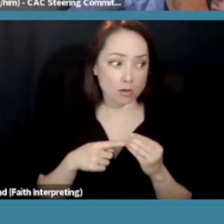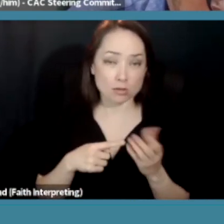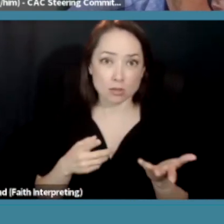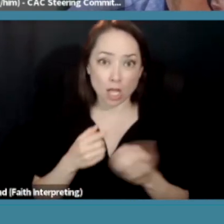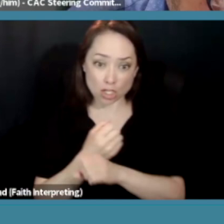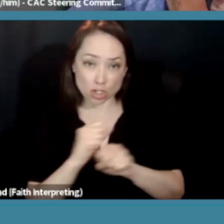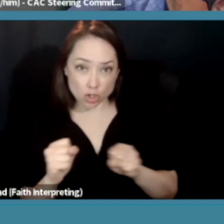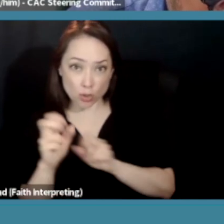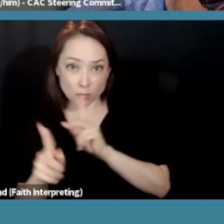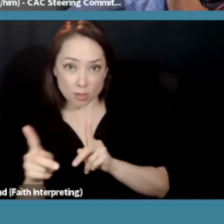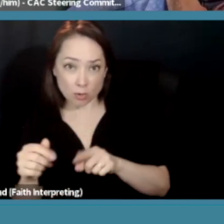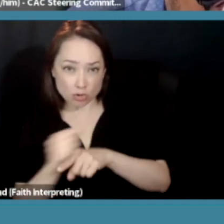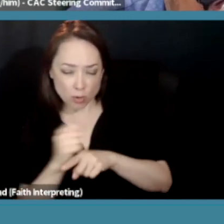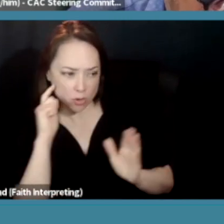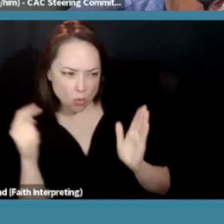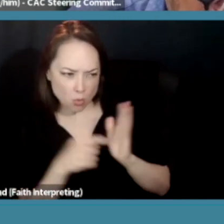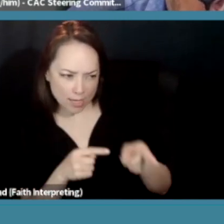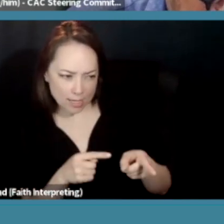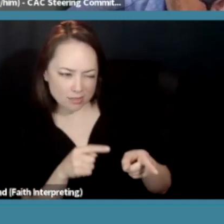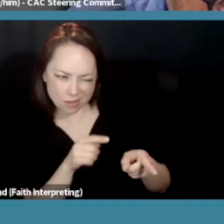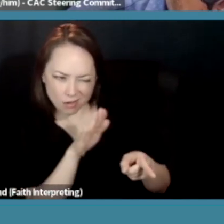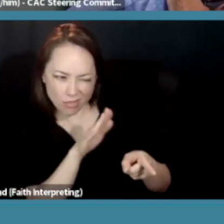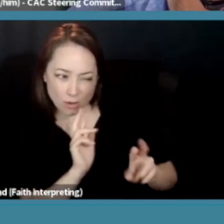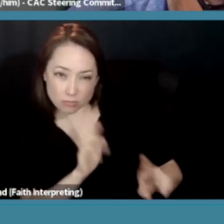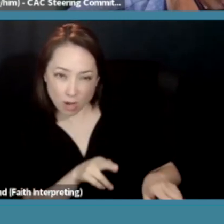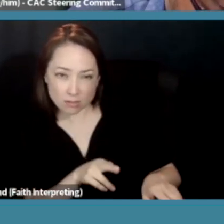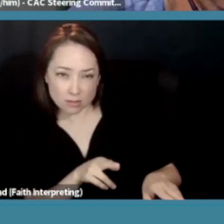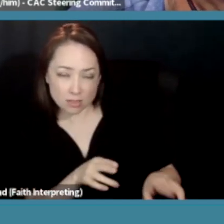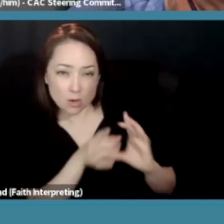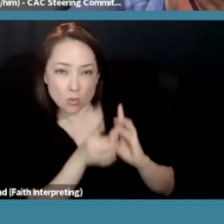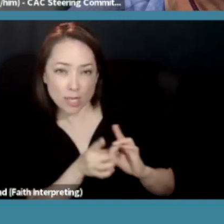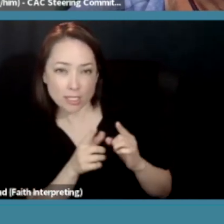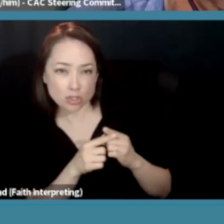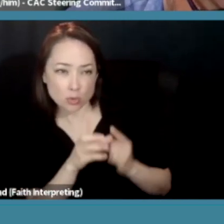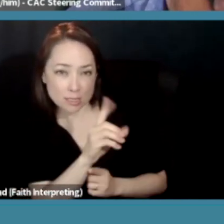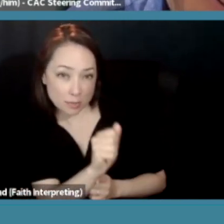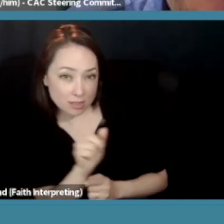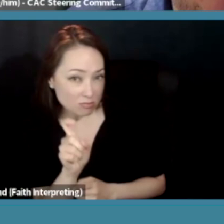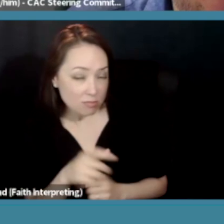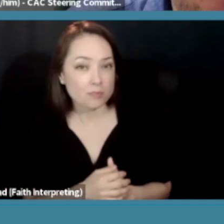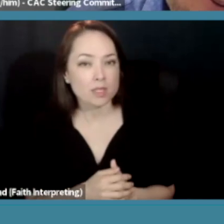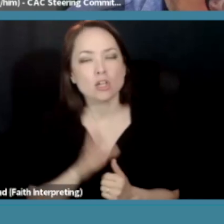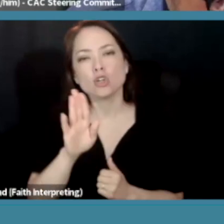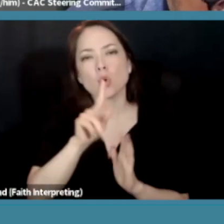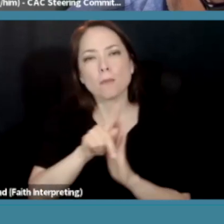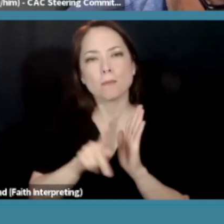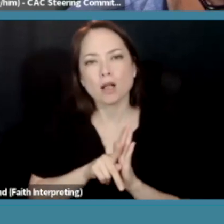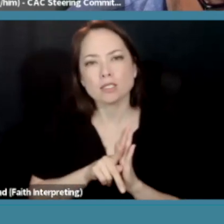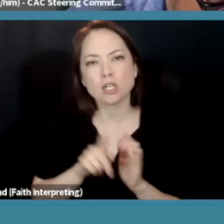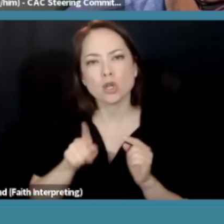trained to recognize how people might react related to a disability? What is your policy when you're calling security?